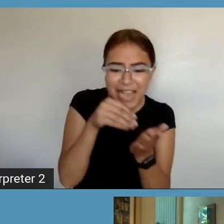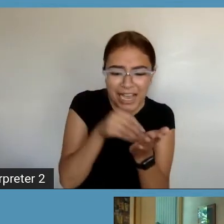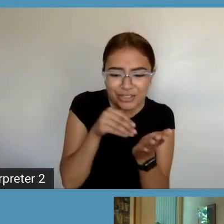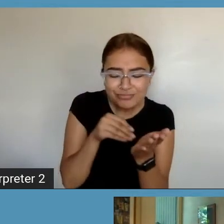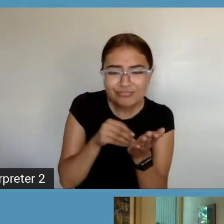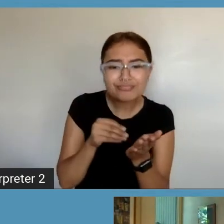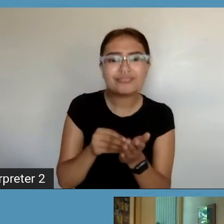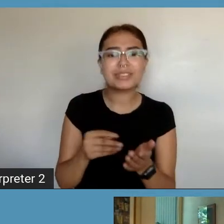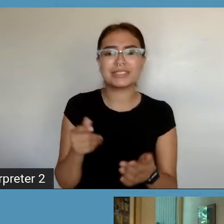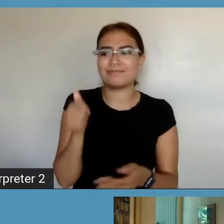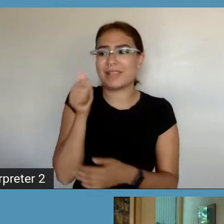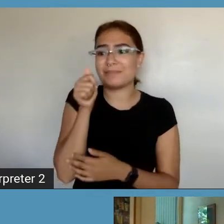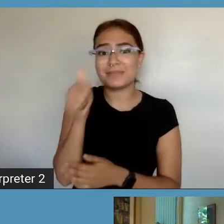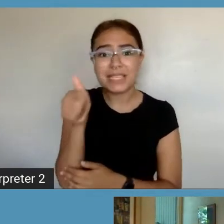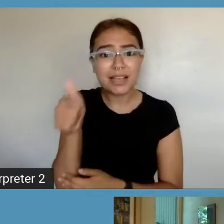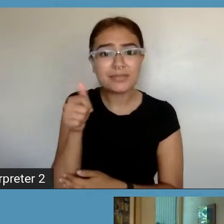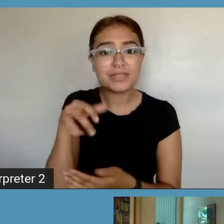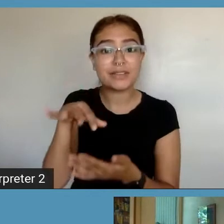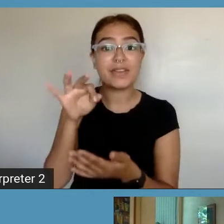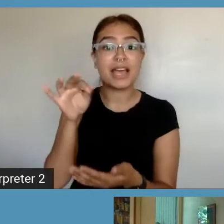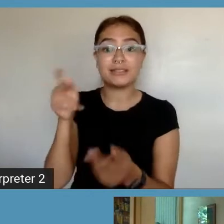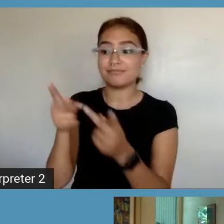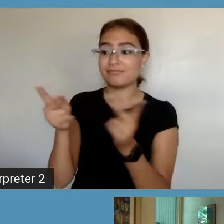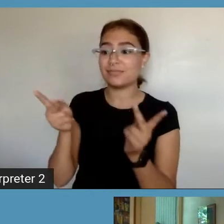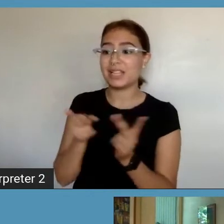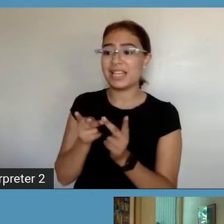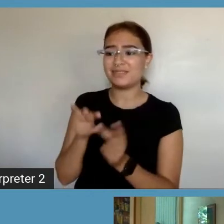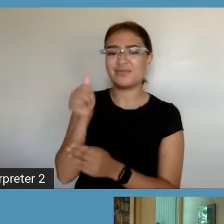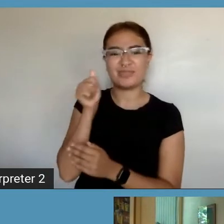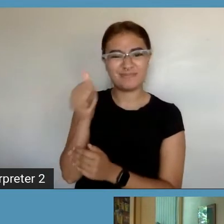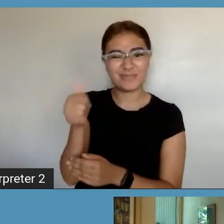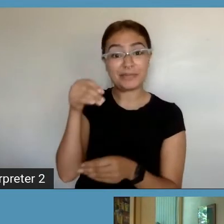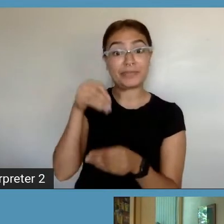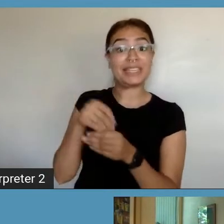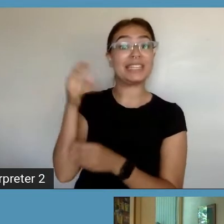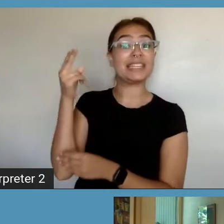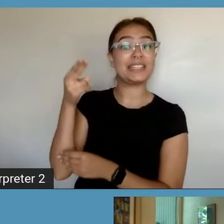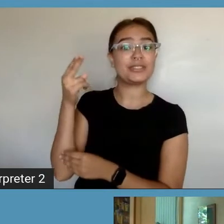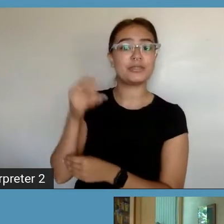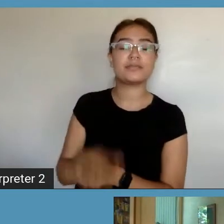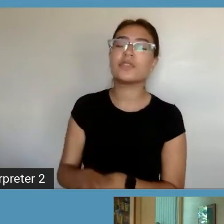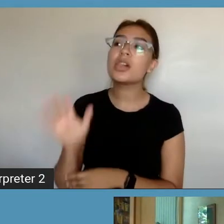and finding a place for themselves in history. For so long so many people walked around thinking,